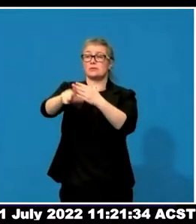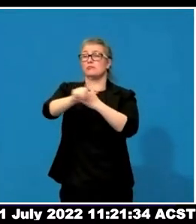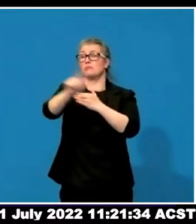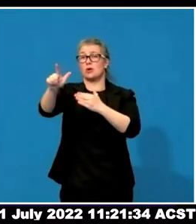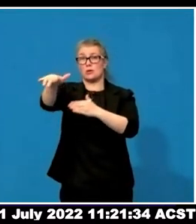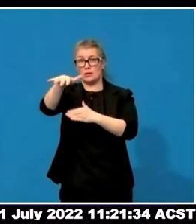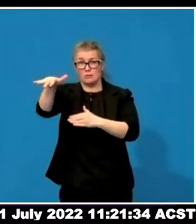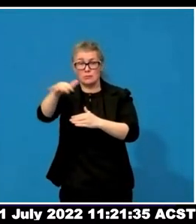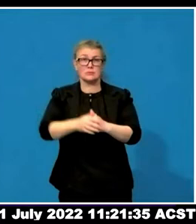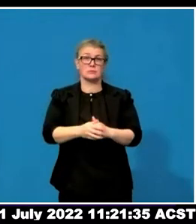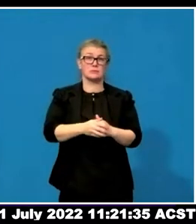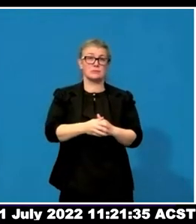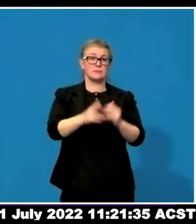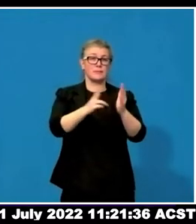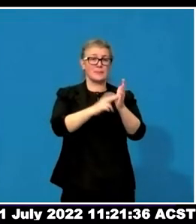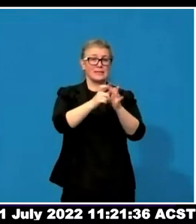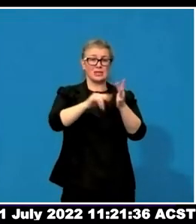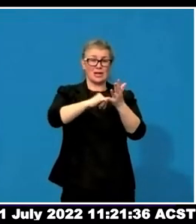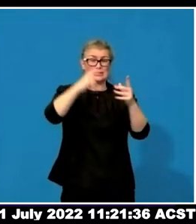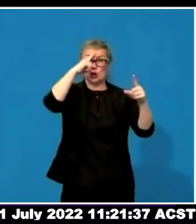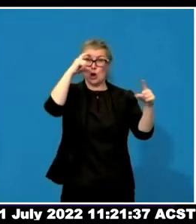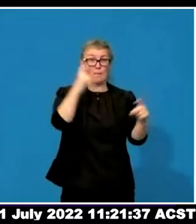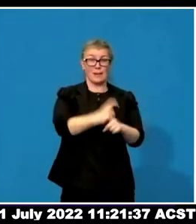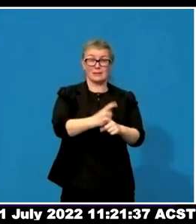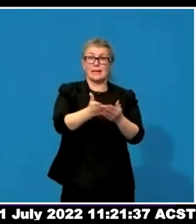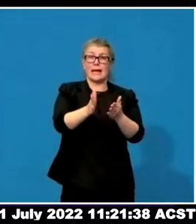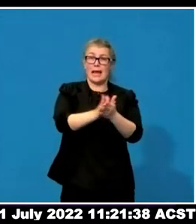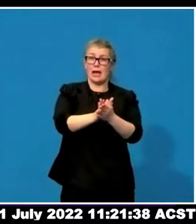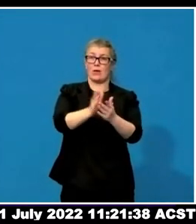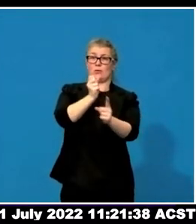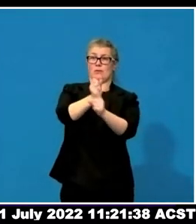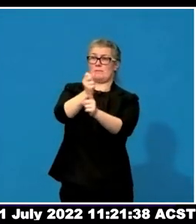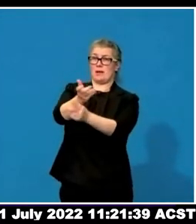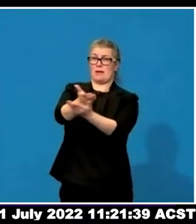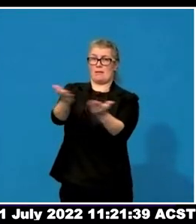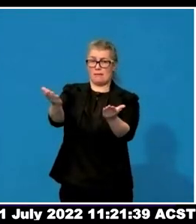including its complexity; and, thirdly, factors particular to the experience of First